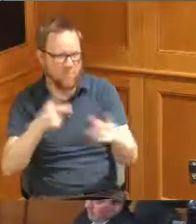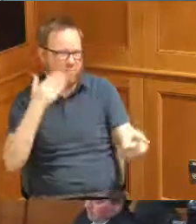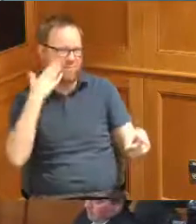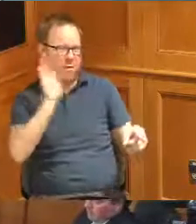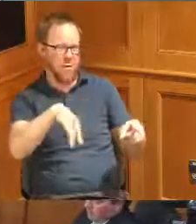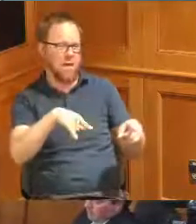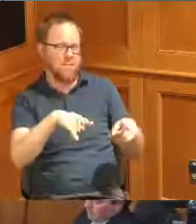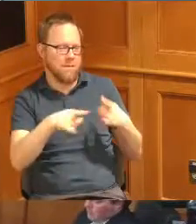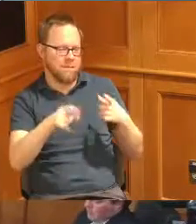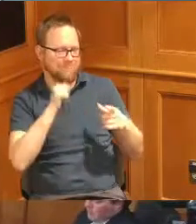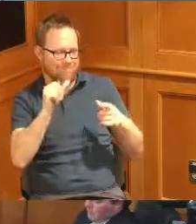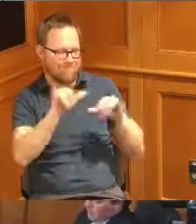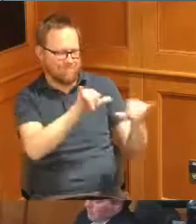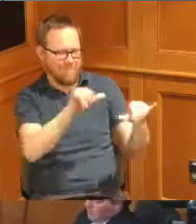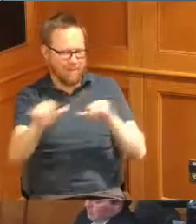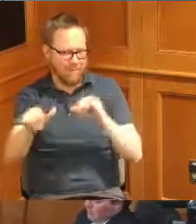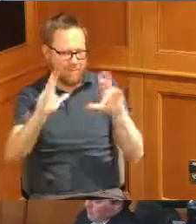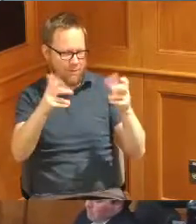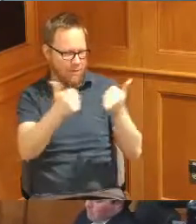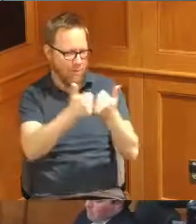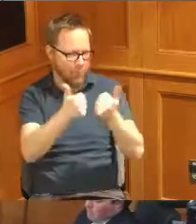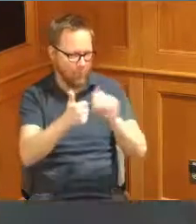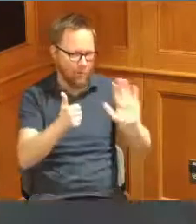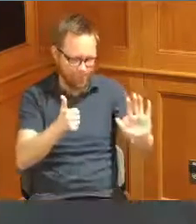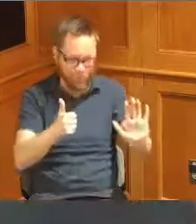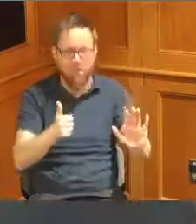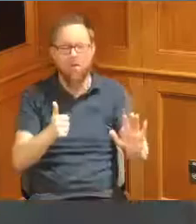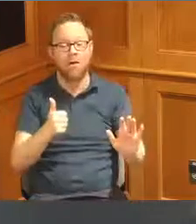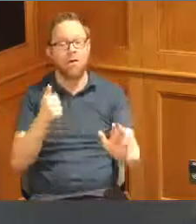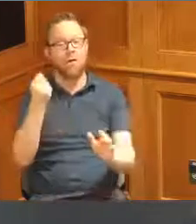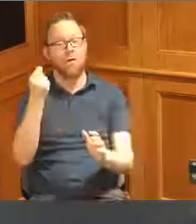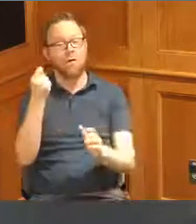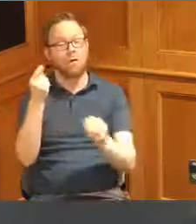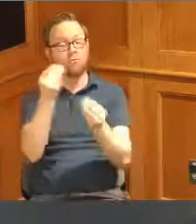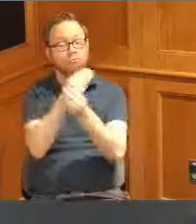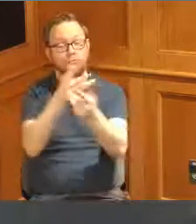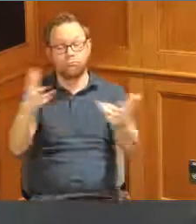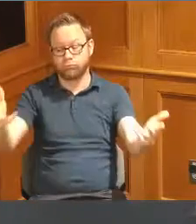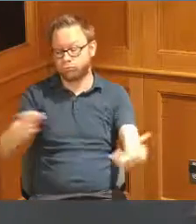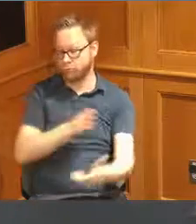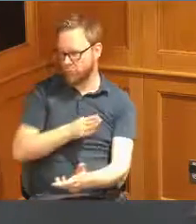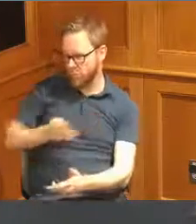as exciting as the basketball game I also want to let my board know that the Harrison